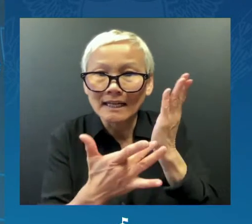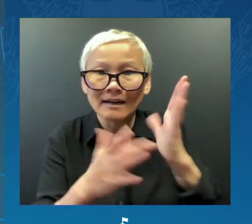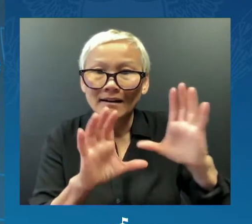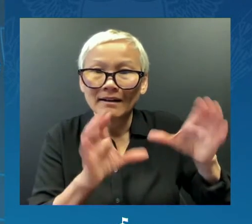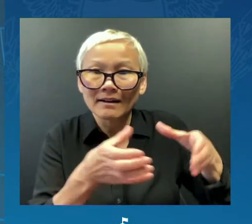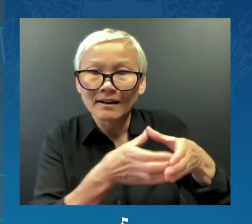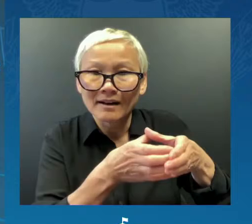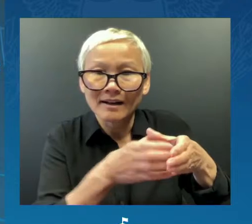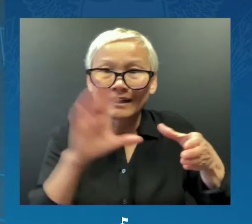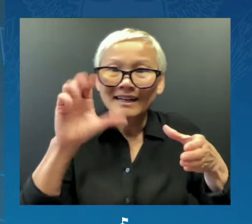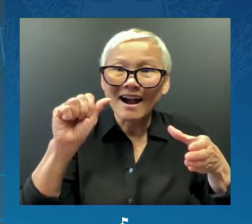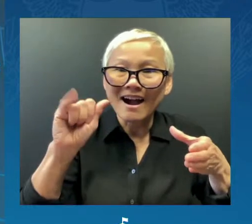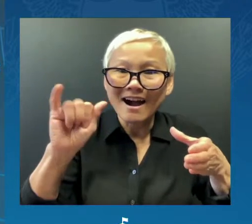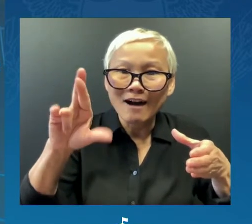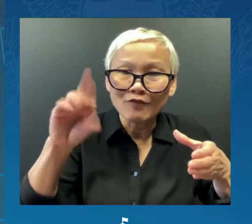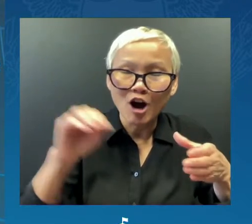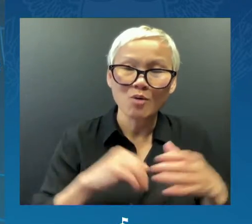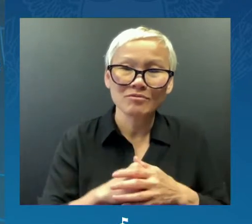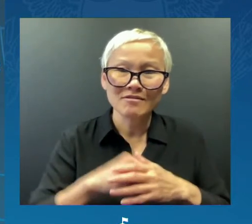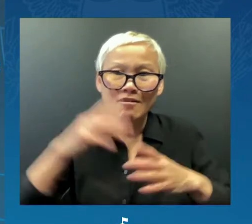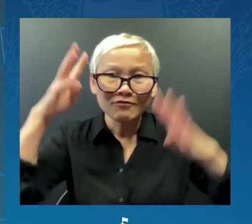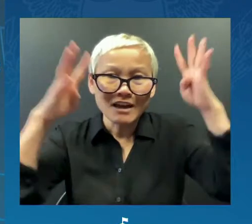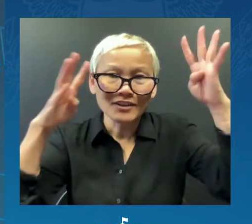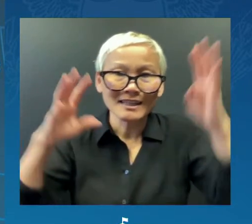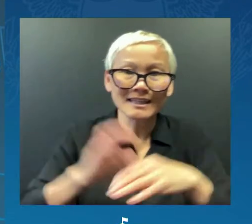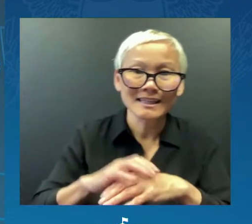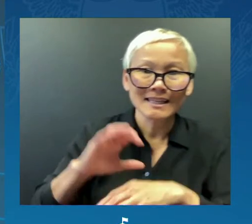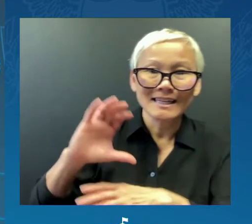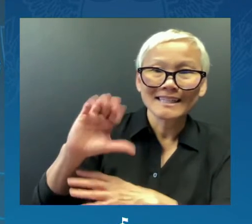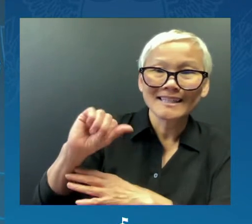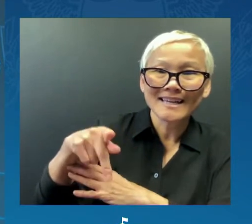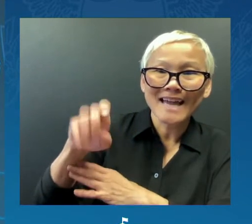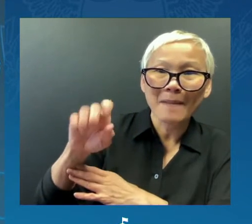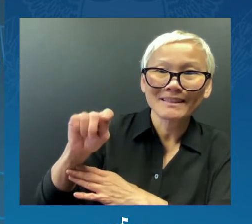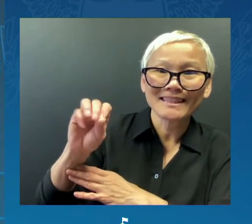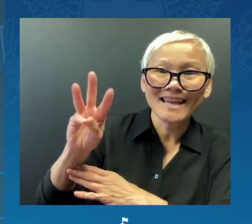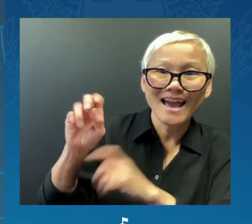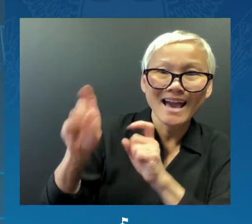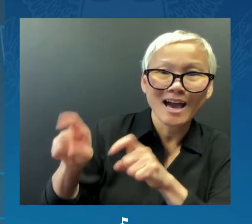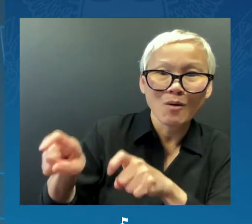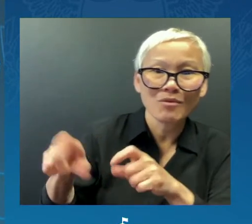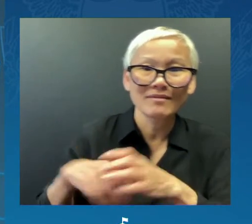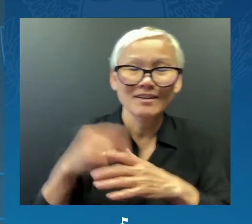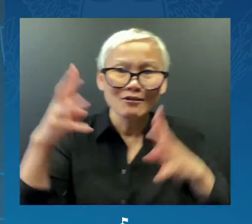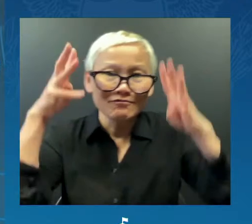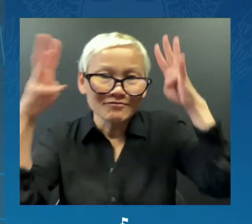African innovation benefits the entire world. Think of the Kenyan innovators